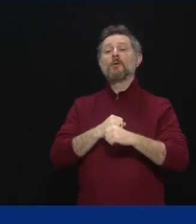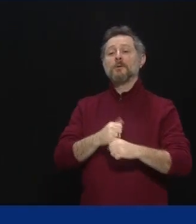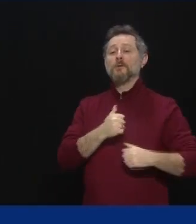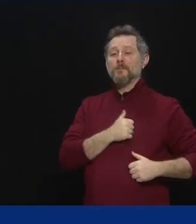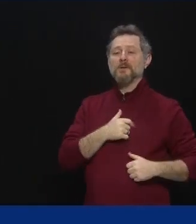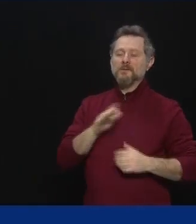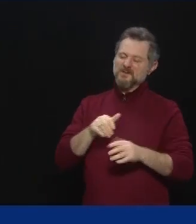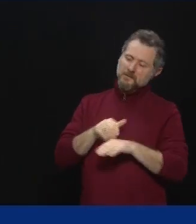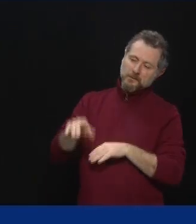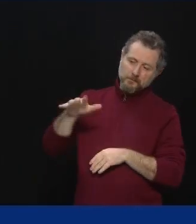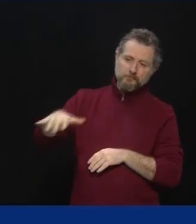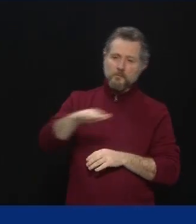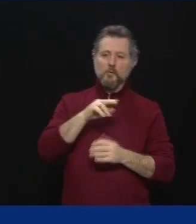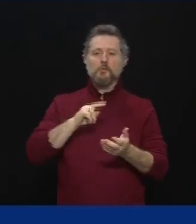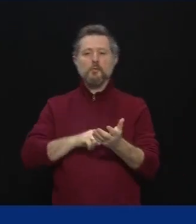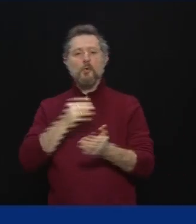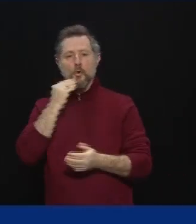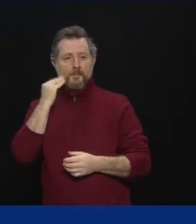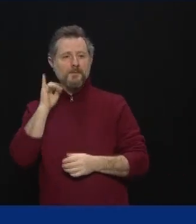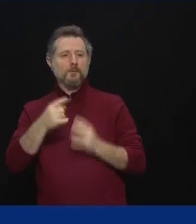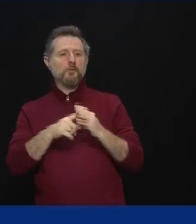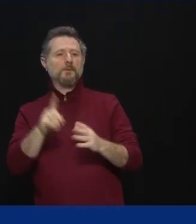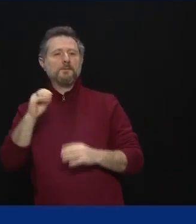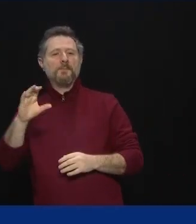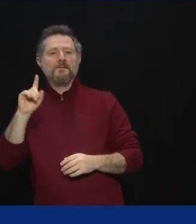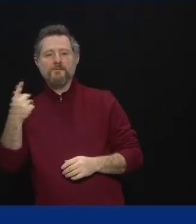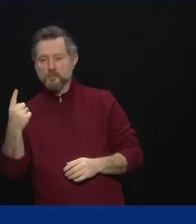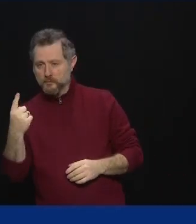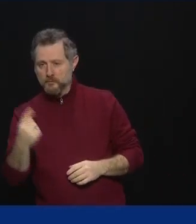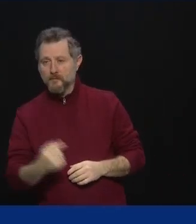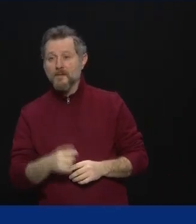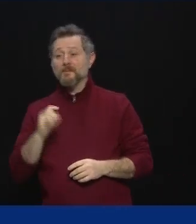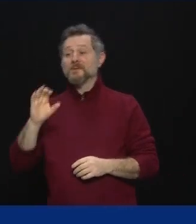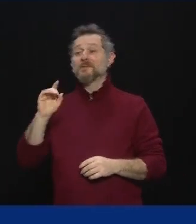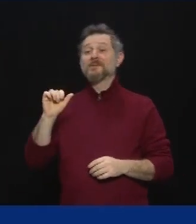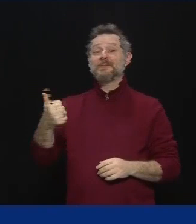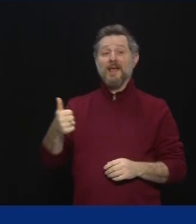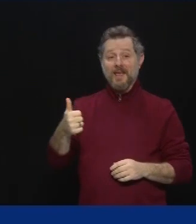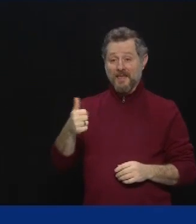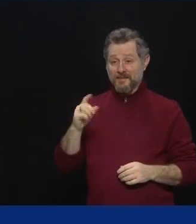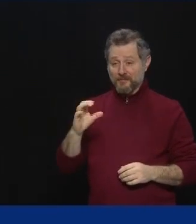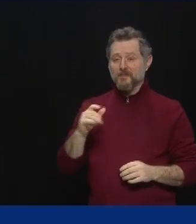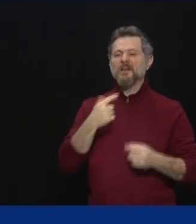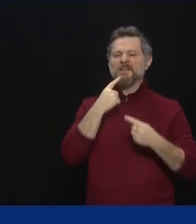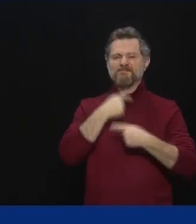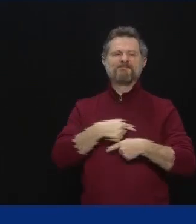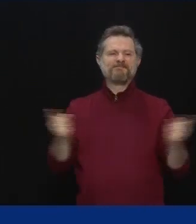NURSING HOMES REALLY ARE MOST VULNERABLE POPULATION. NATIONAL GUARD WAS SENT TO NURSING HOMES DECEMBER 1st TO